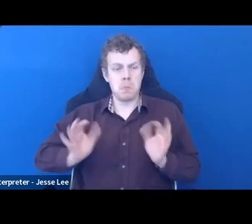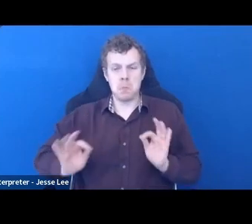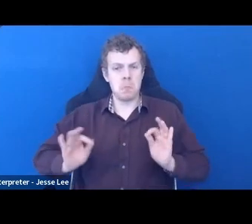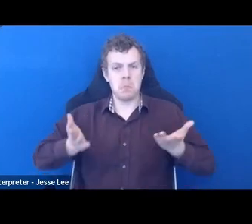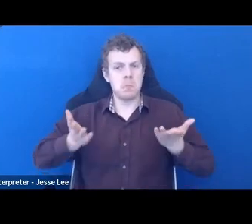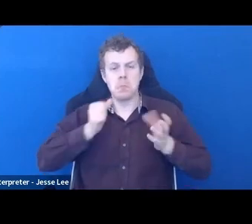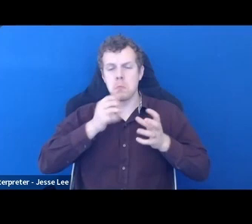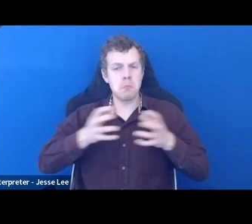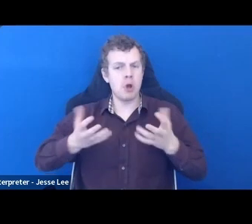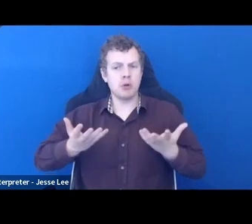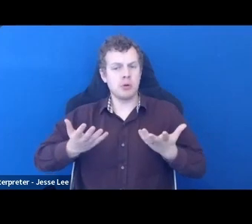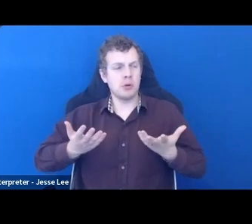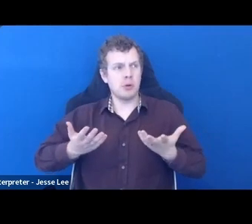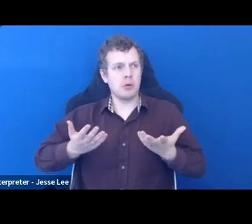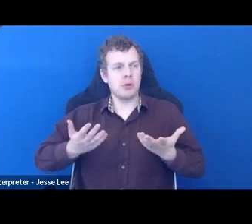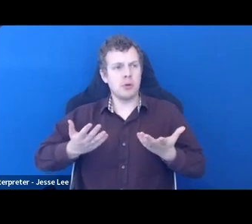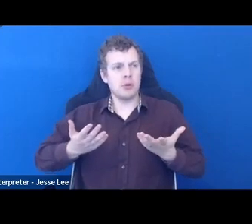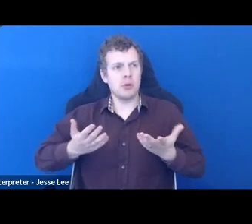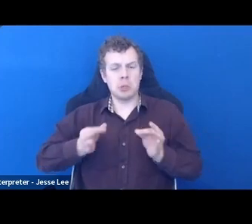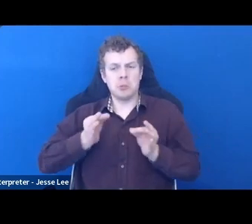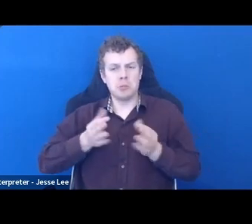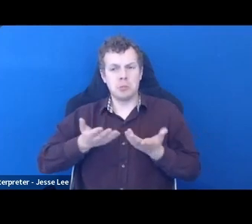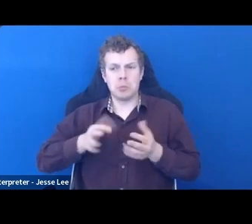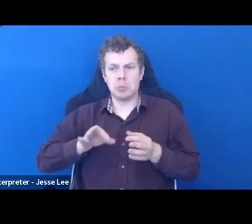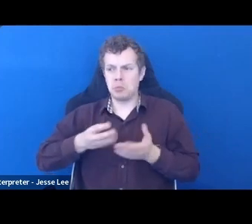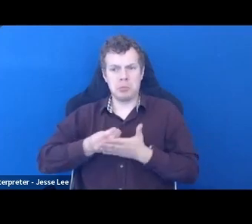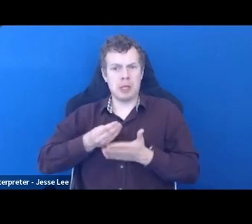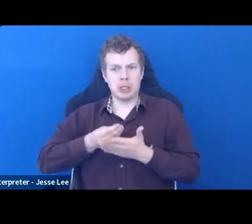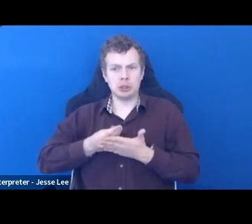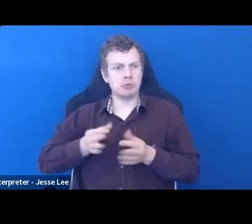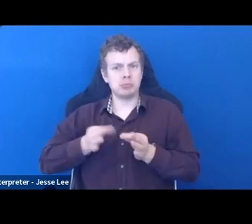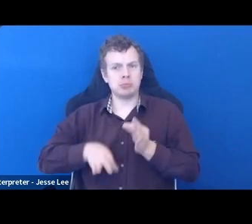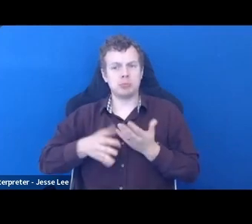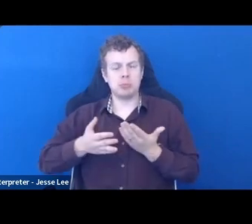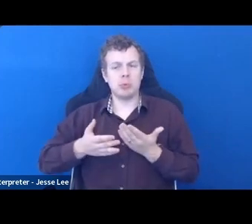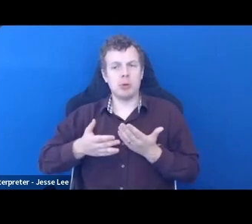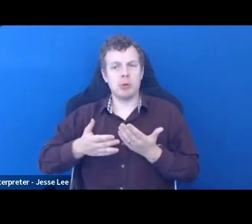That doing something becomes like a well why wouldn't I?